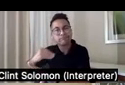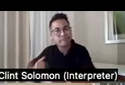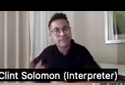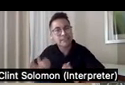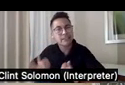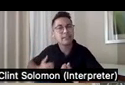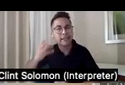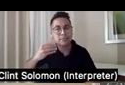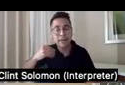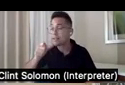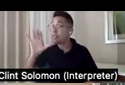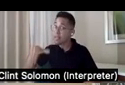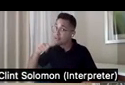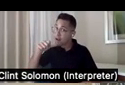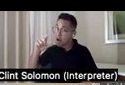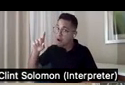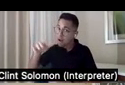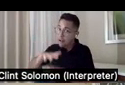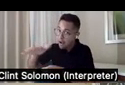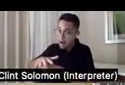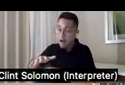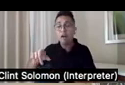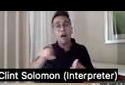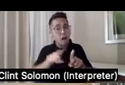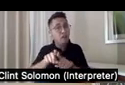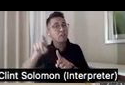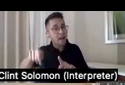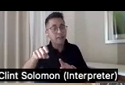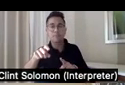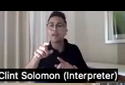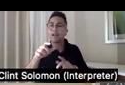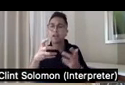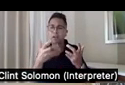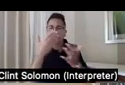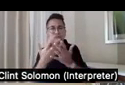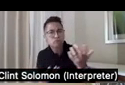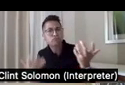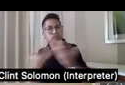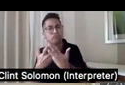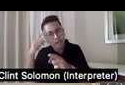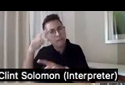they also must be individually suitable for the child in terms of the representations we use